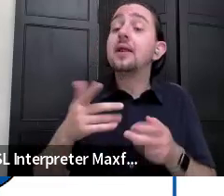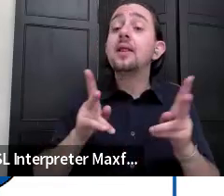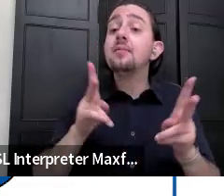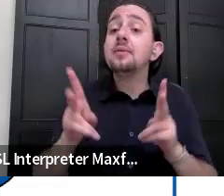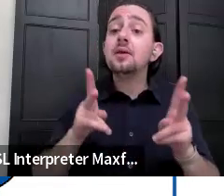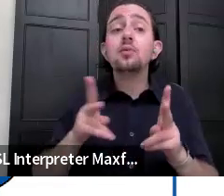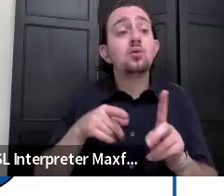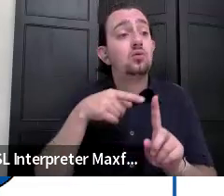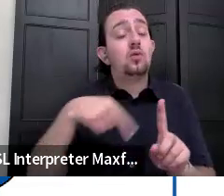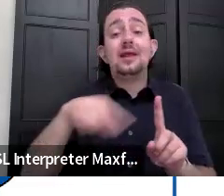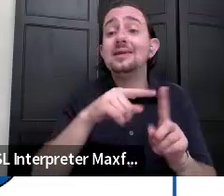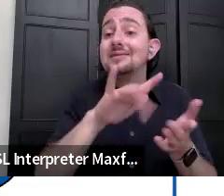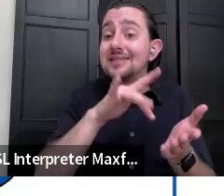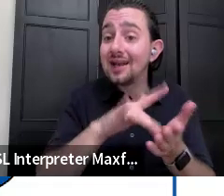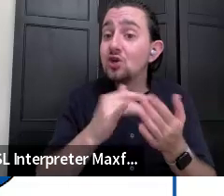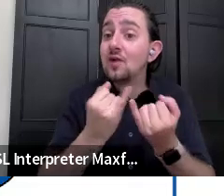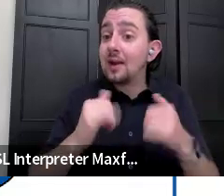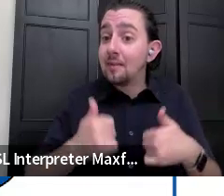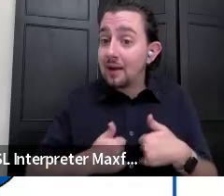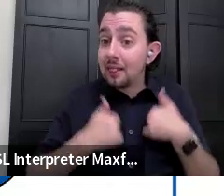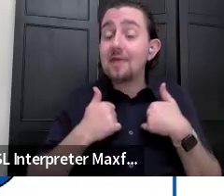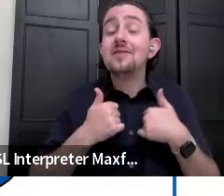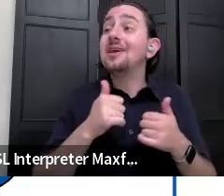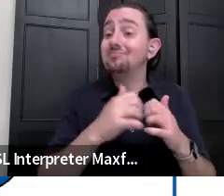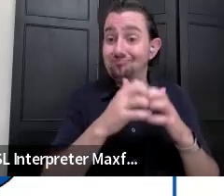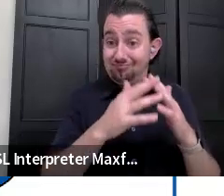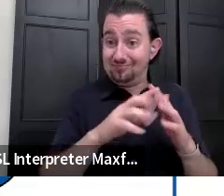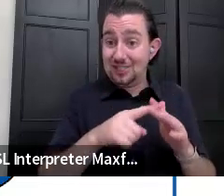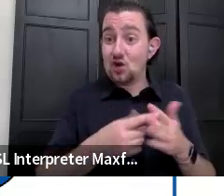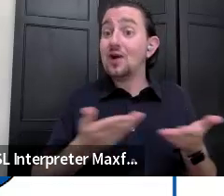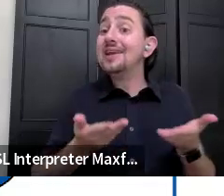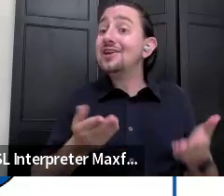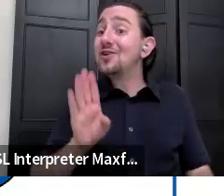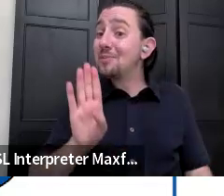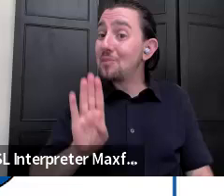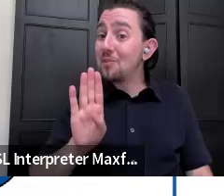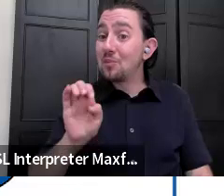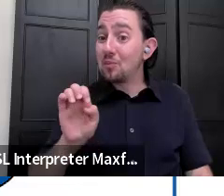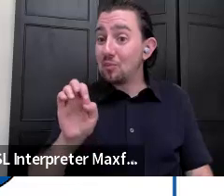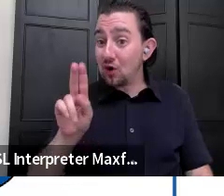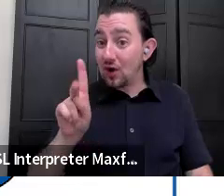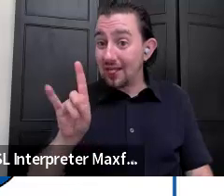Living started in Berkeley where I am the first Center for Independent Living and then spread